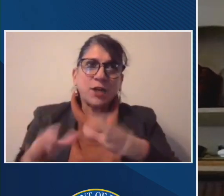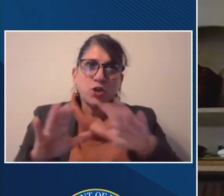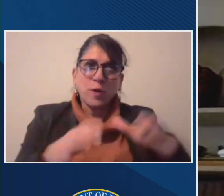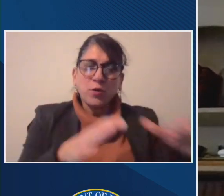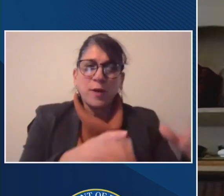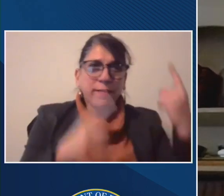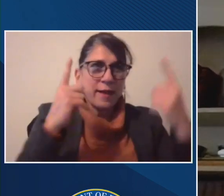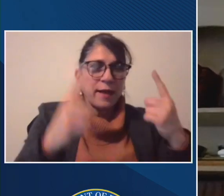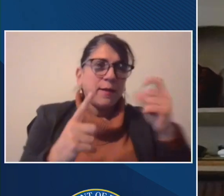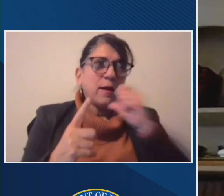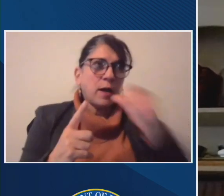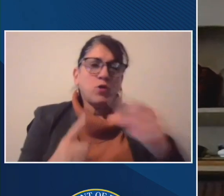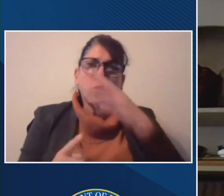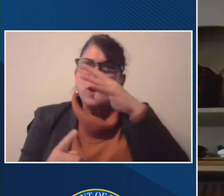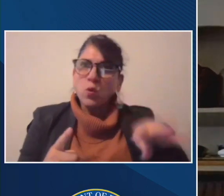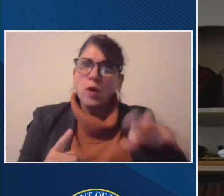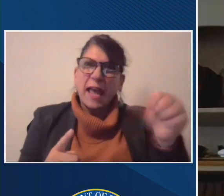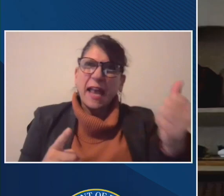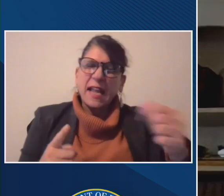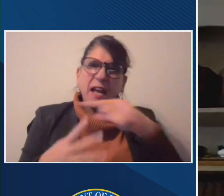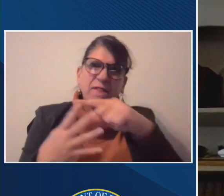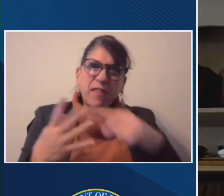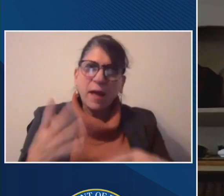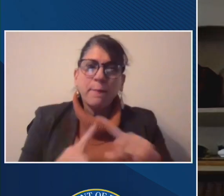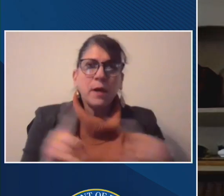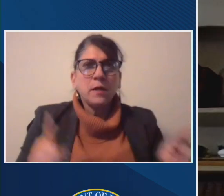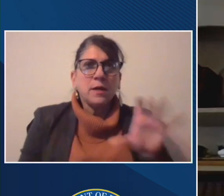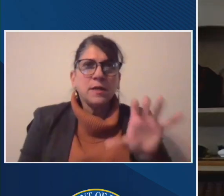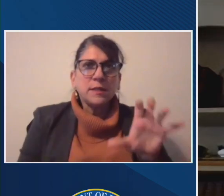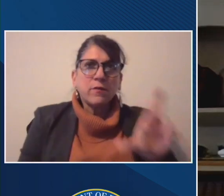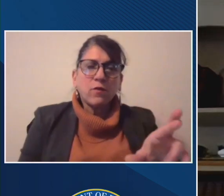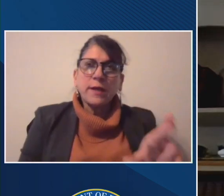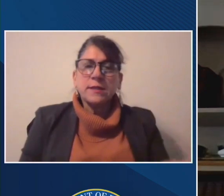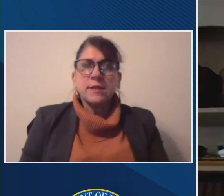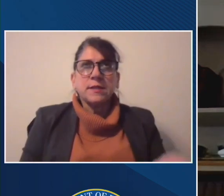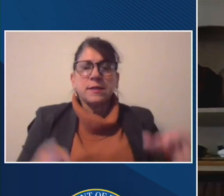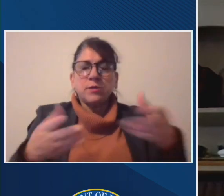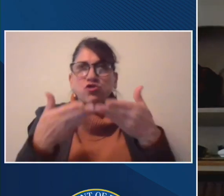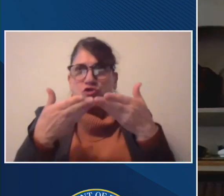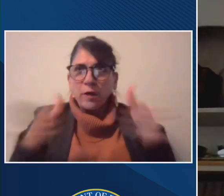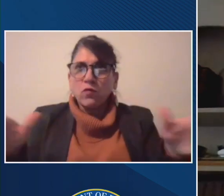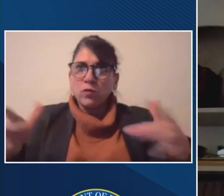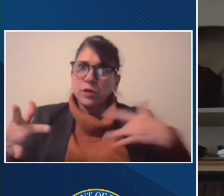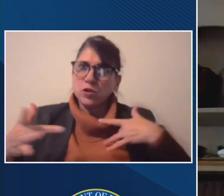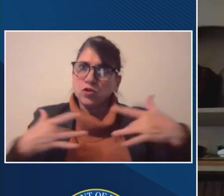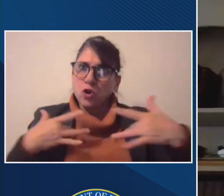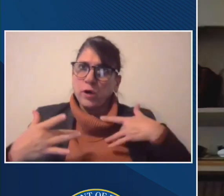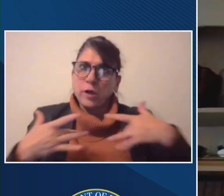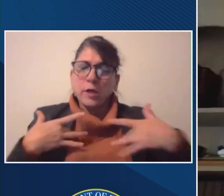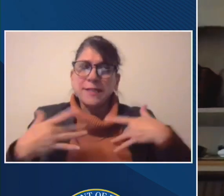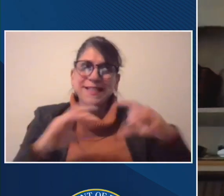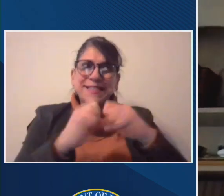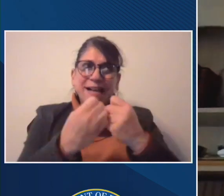of them but civil rights is an overarching concern in our, you know, in society as a whole and in these proceedings.